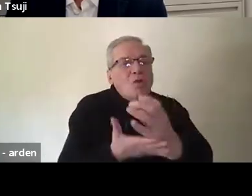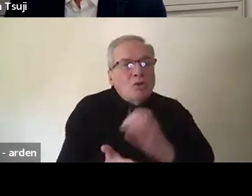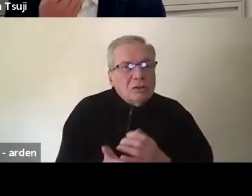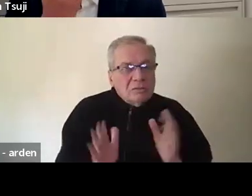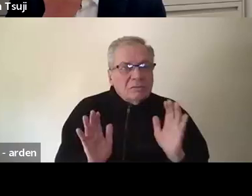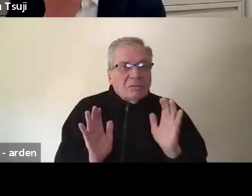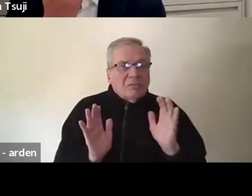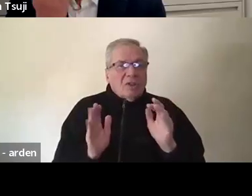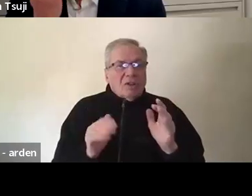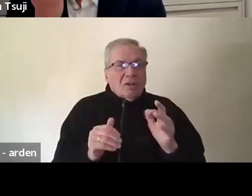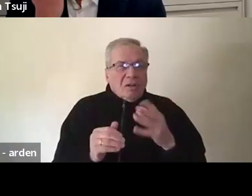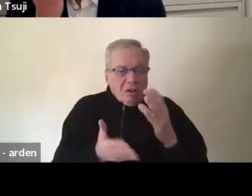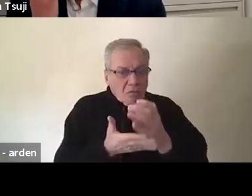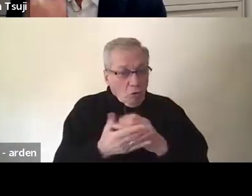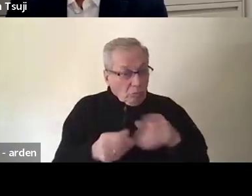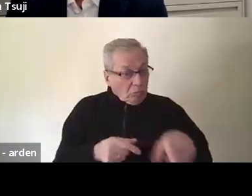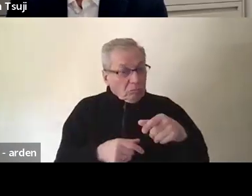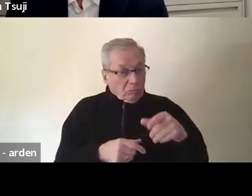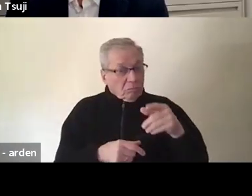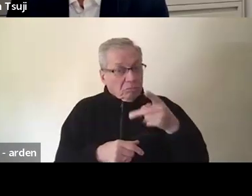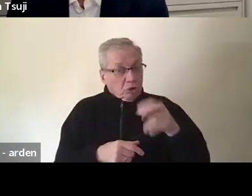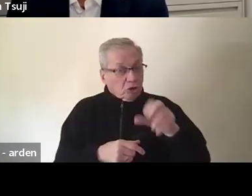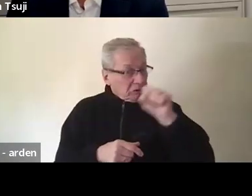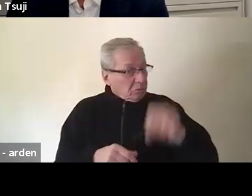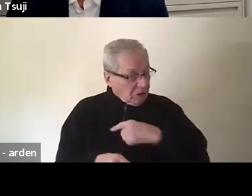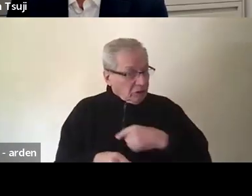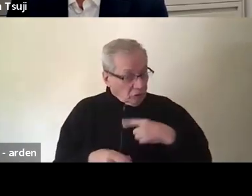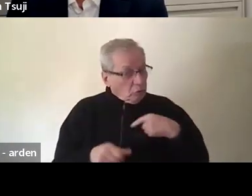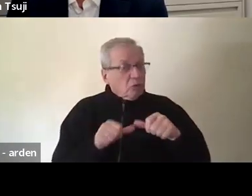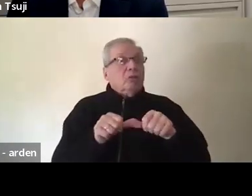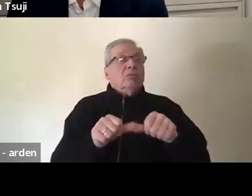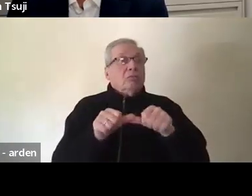the first four semesters and we stay with them a long time and do a lot of community building.